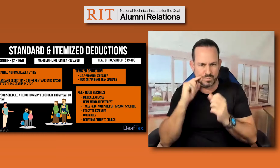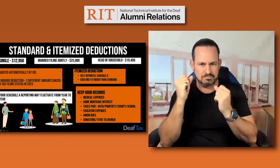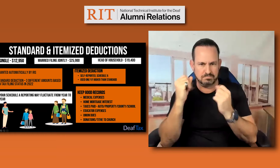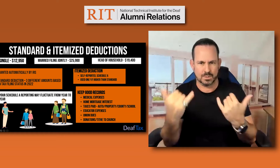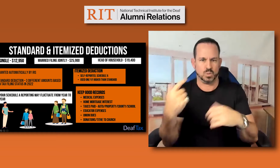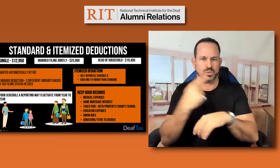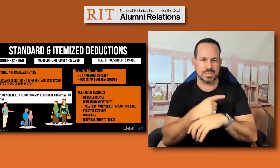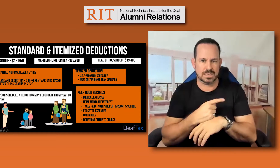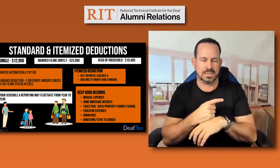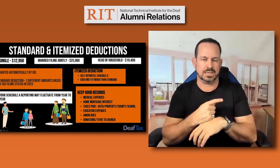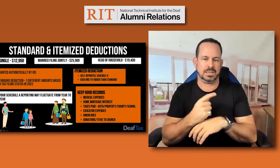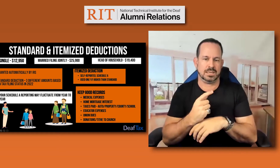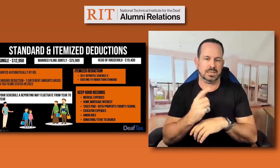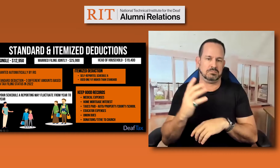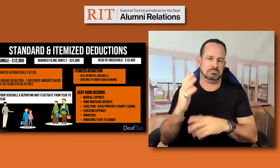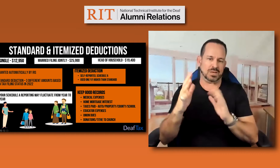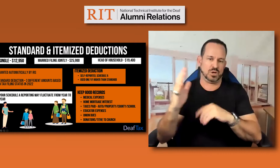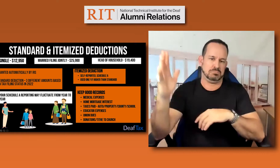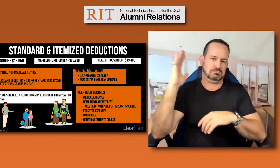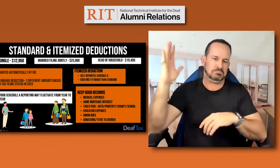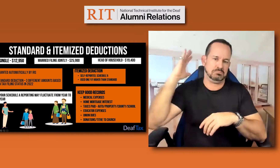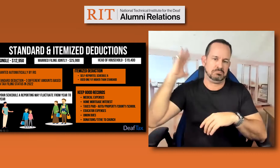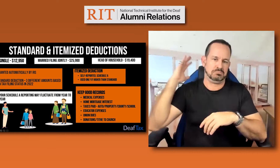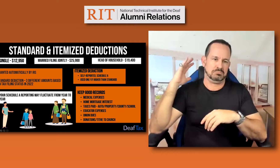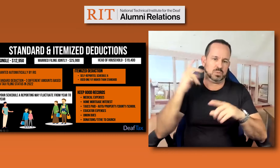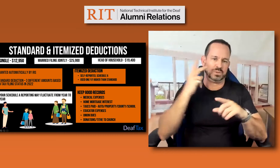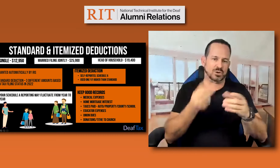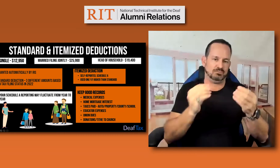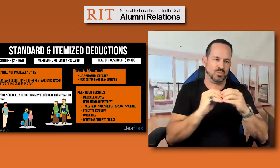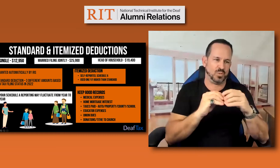And that is very important today.